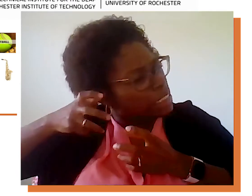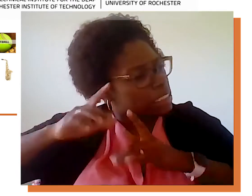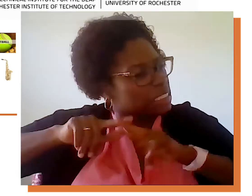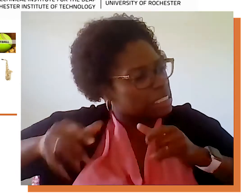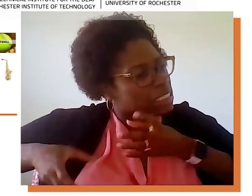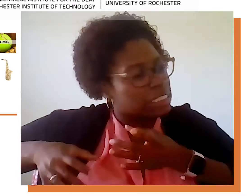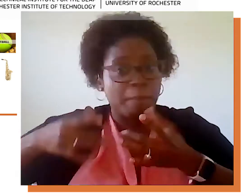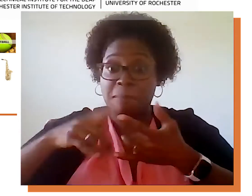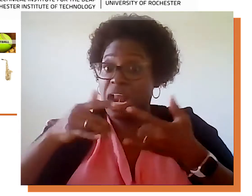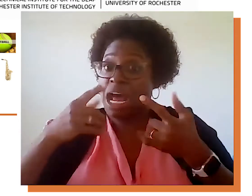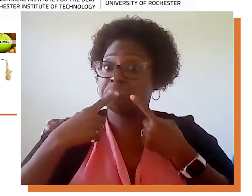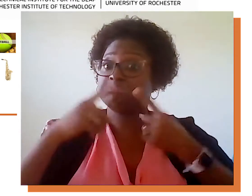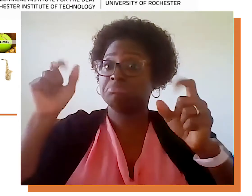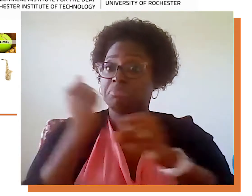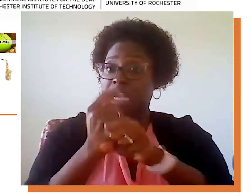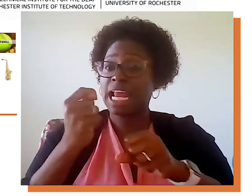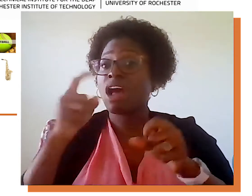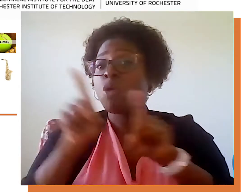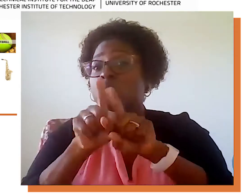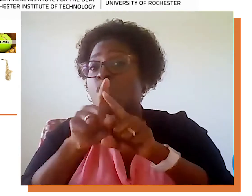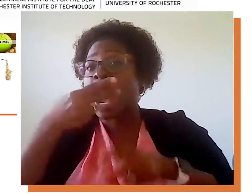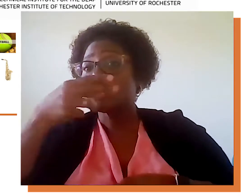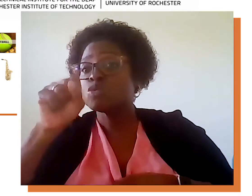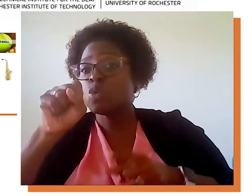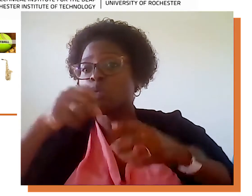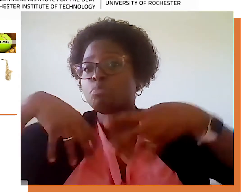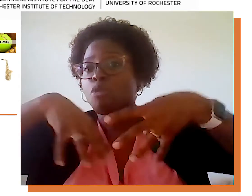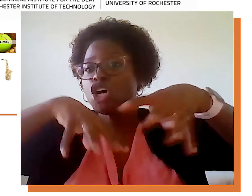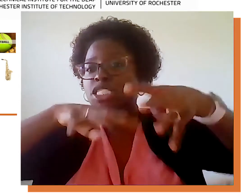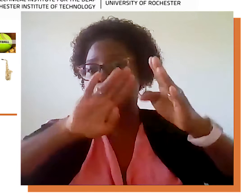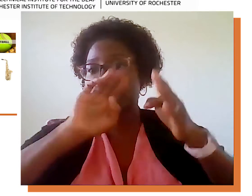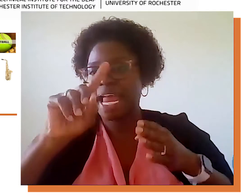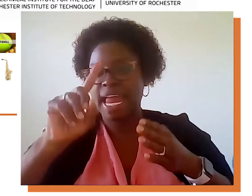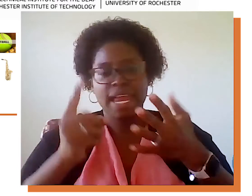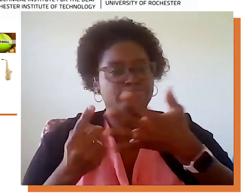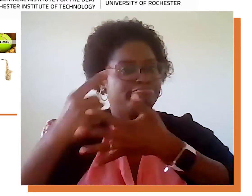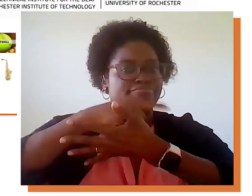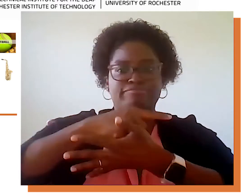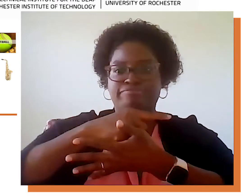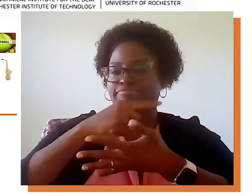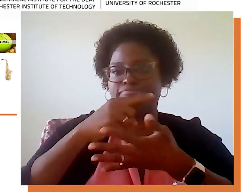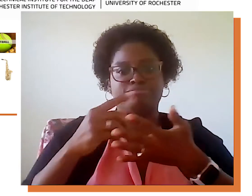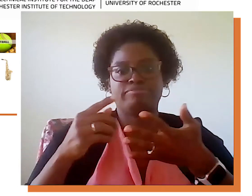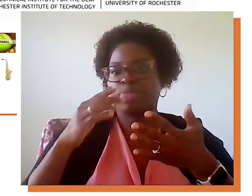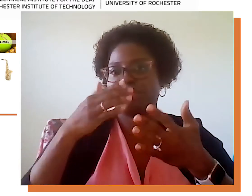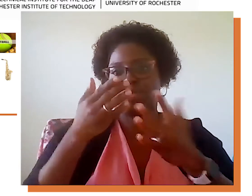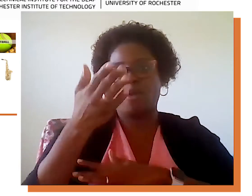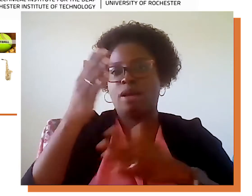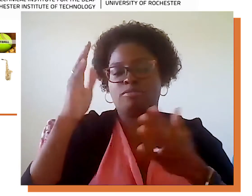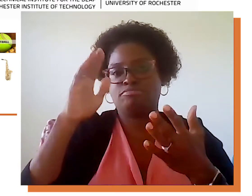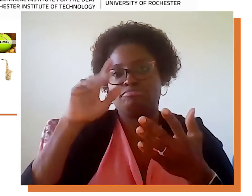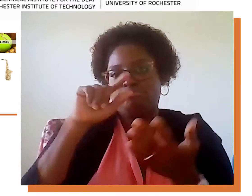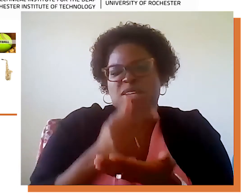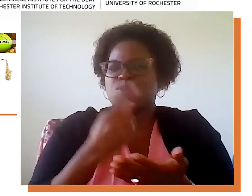to follow along and hear how I was playing. But I did so well, they asked me to be in the high-school marching band.